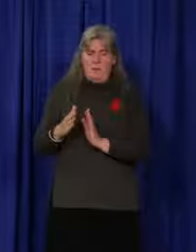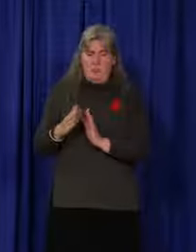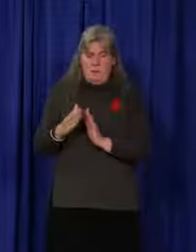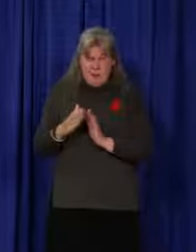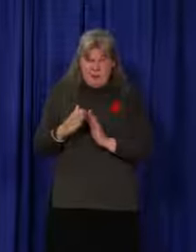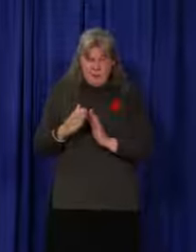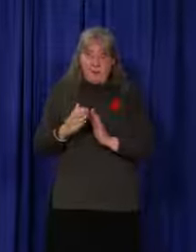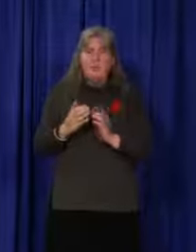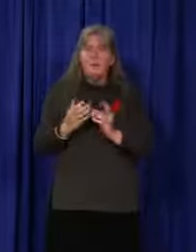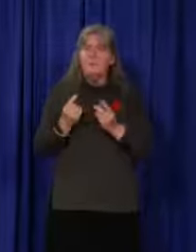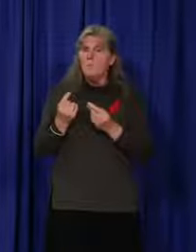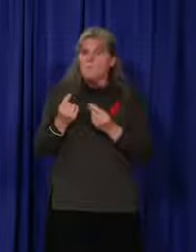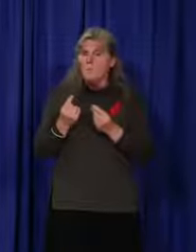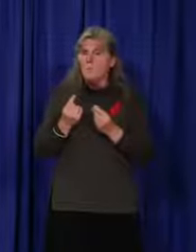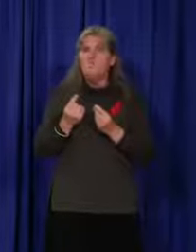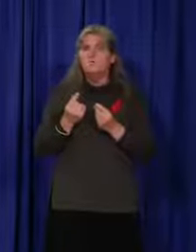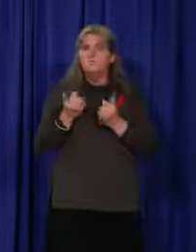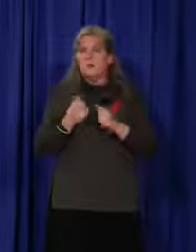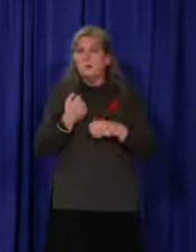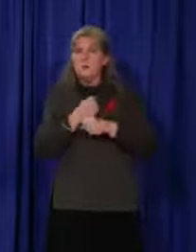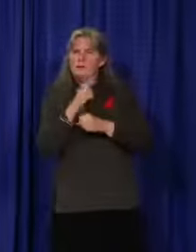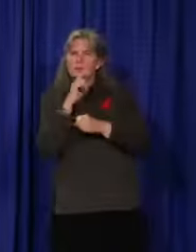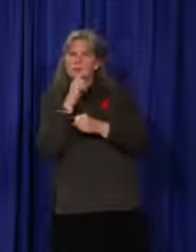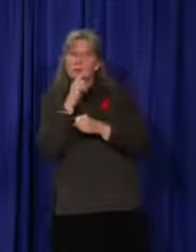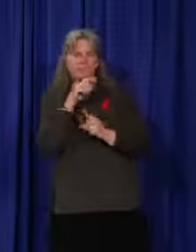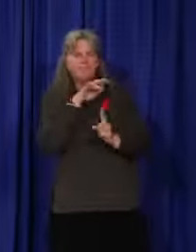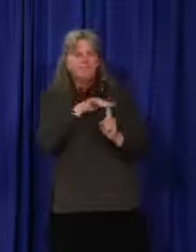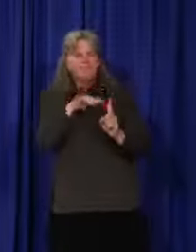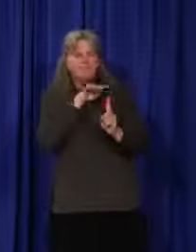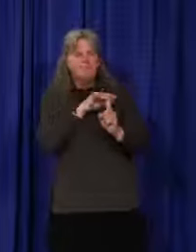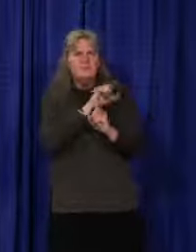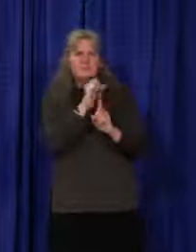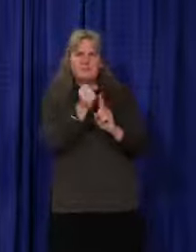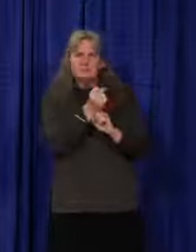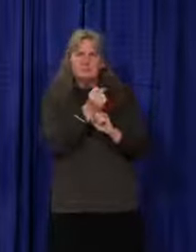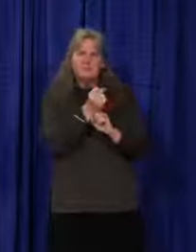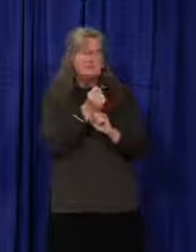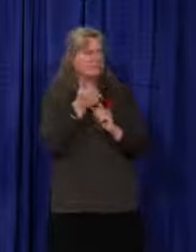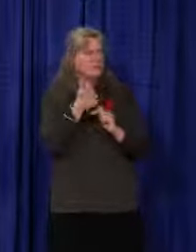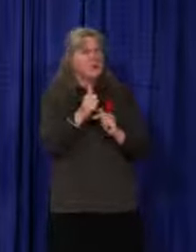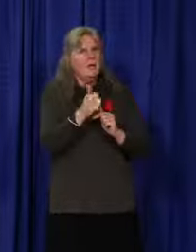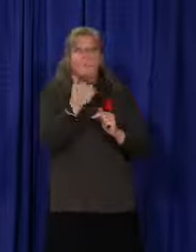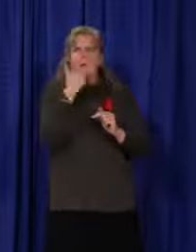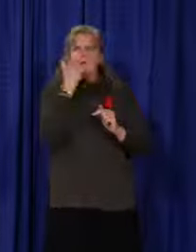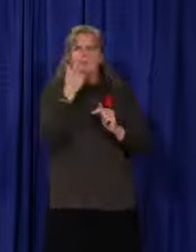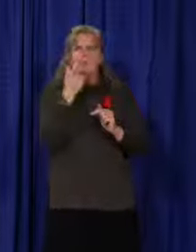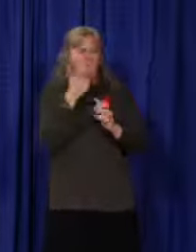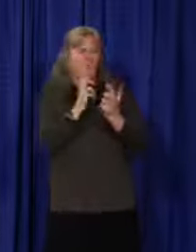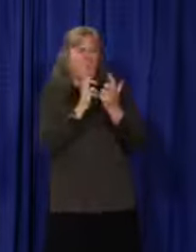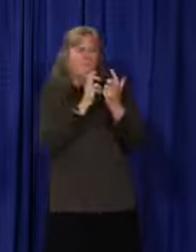Also the fixed costs of 30,000 a month is something not offered in any other jurisdiction.